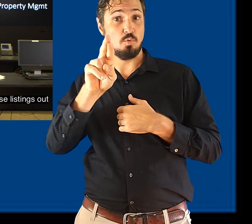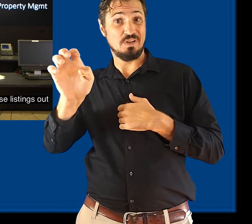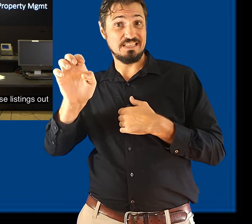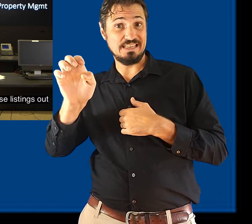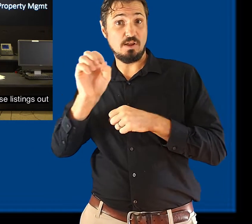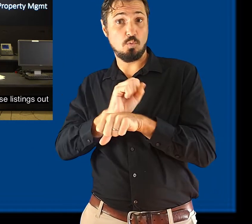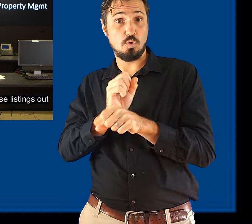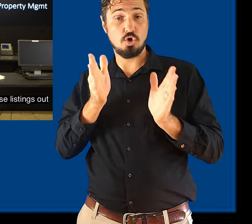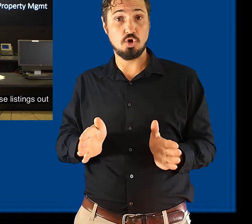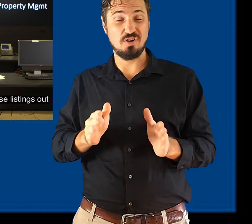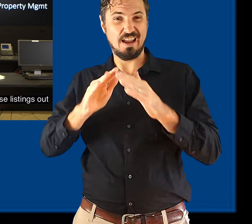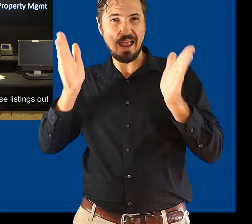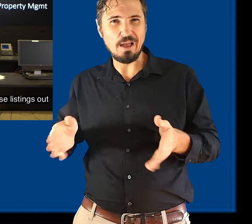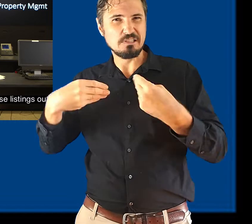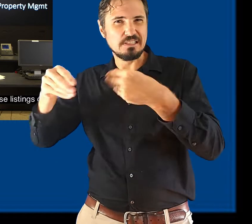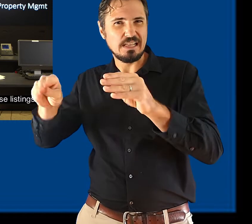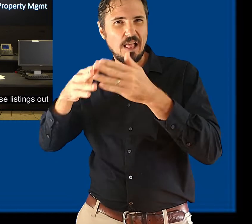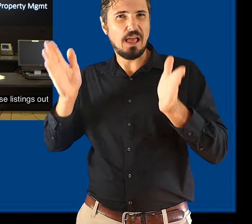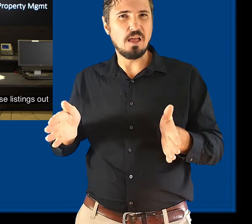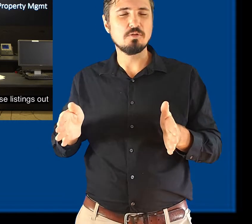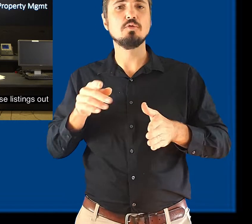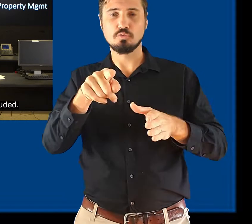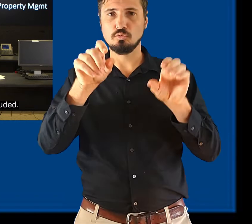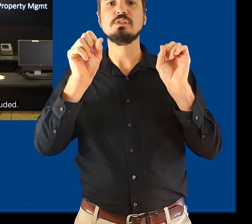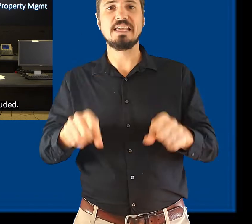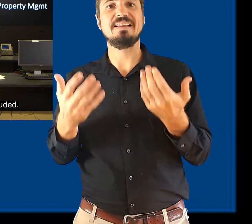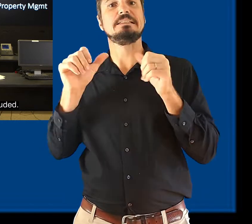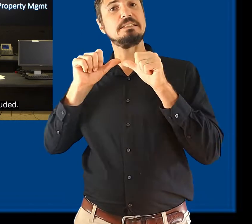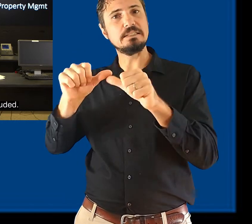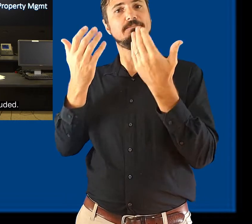Real Estate professionals doing rental property management are also included.